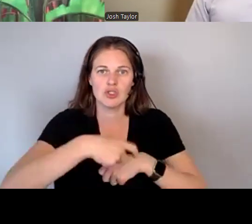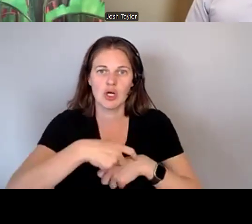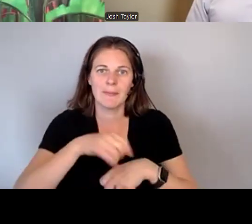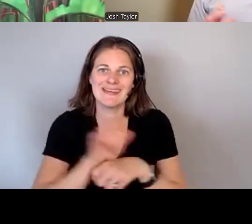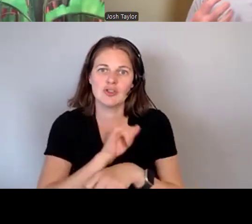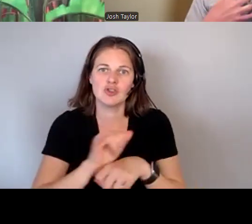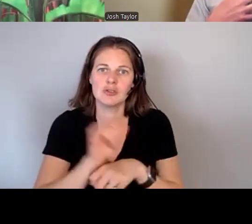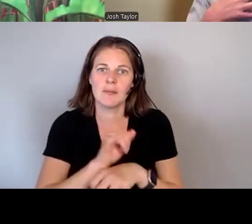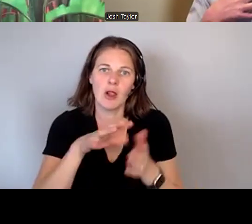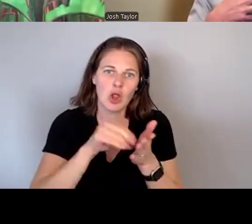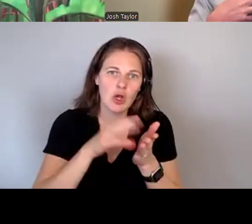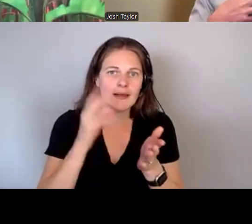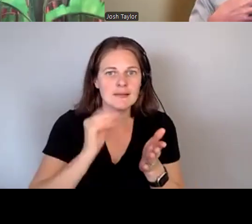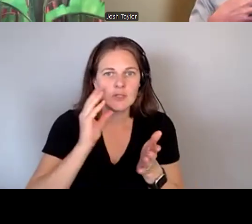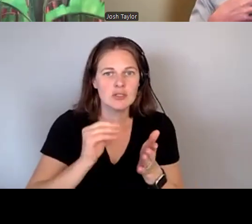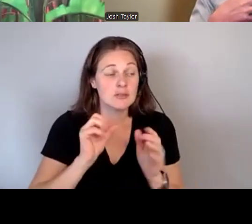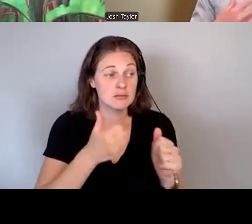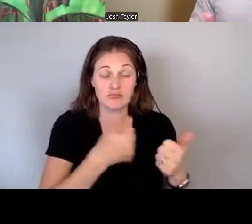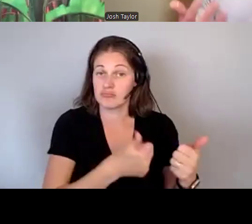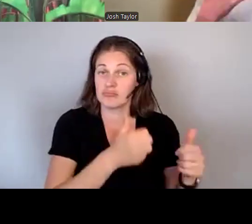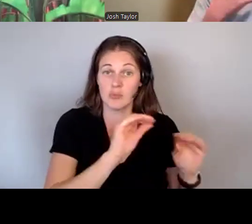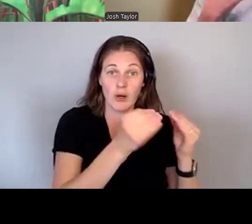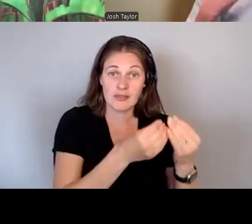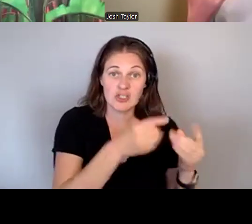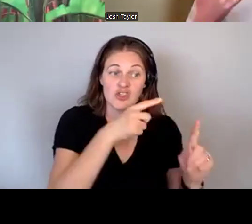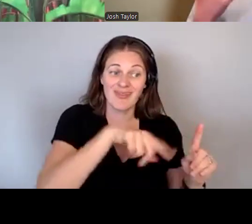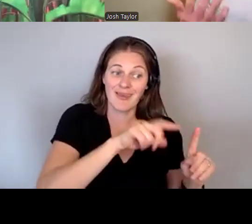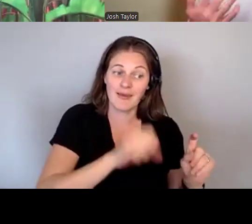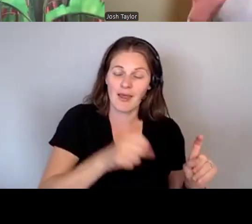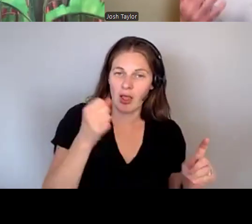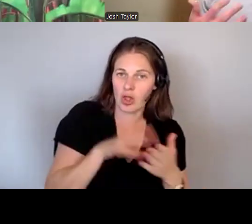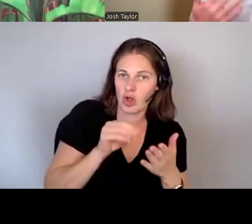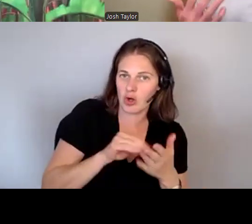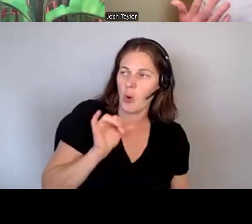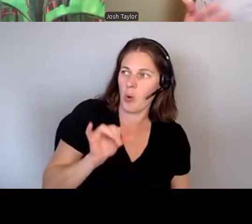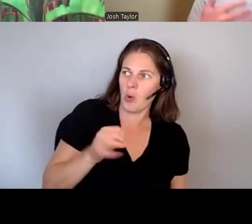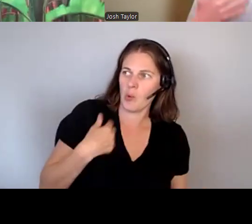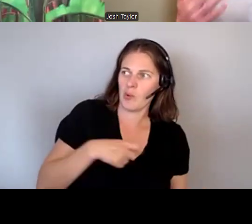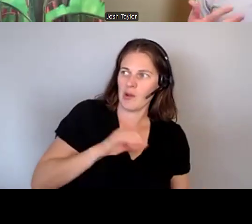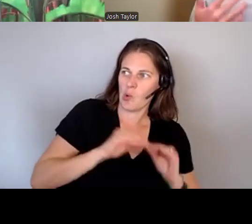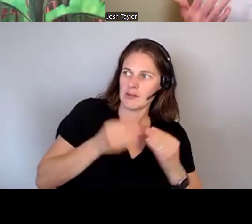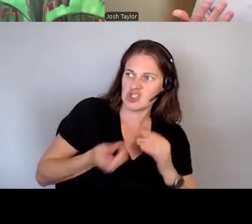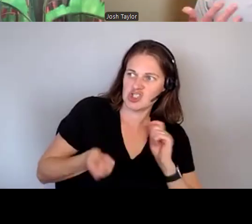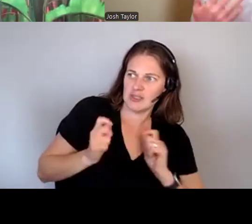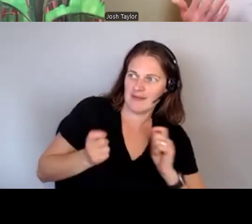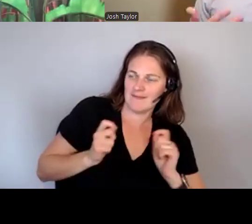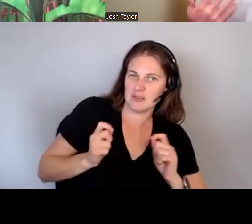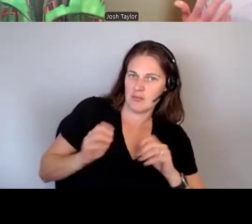that can be great for an organization to kind of learn more about, you know, what do we need to shift as an organization? How can we provide accommodations to support a person